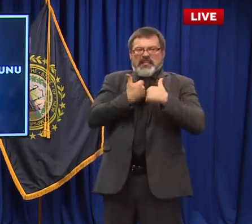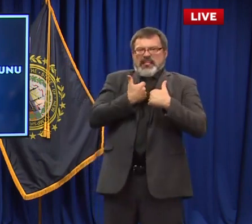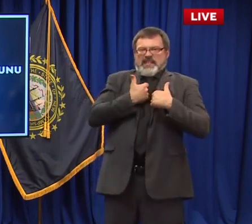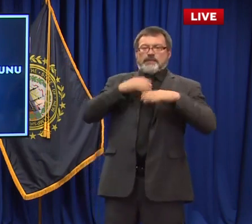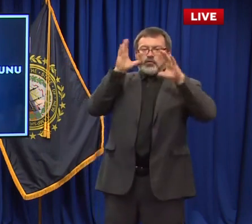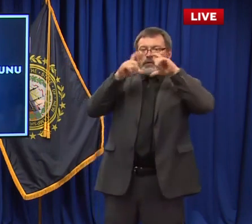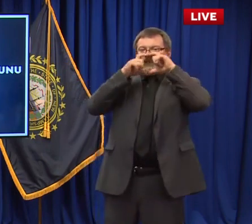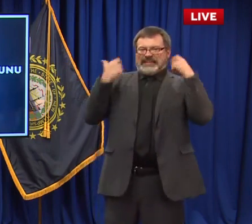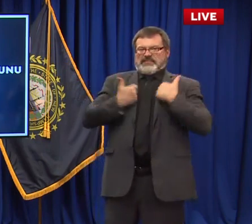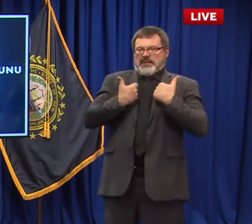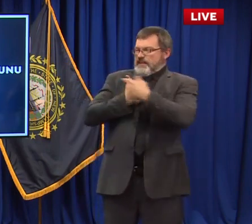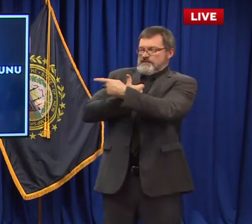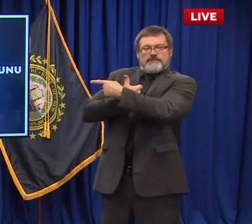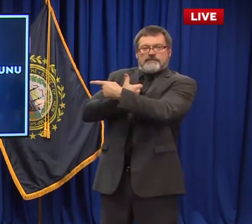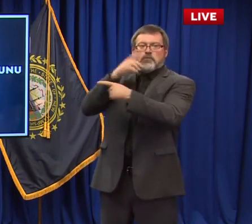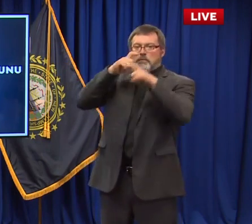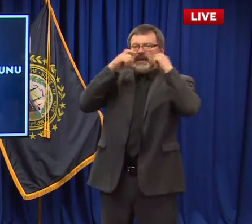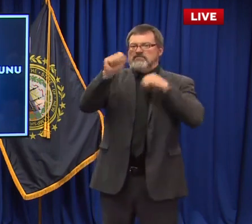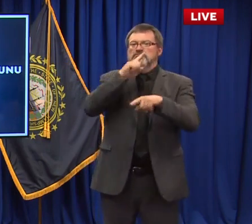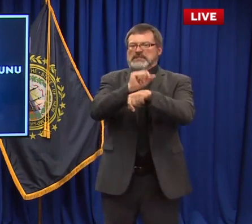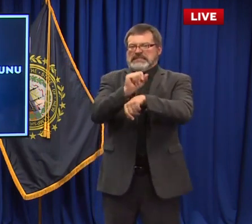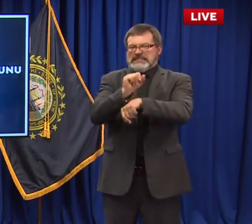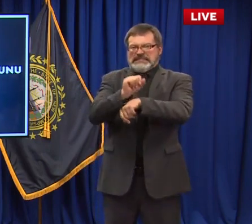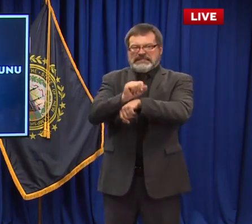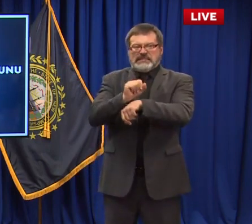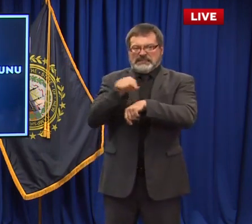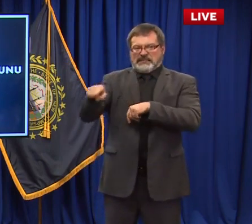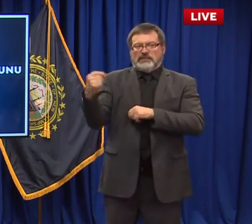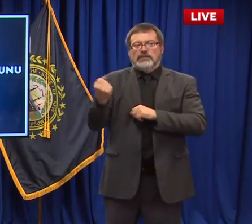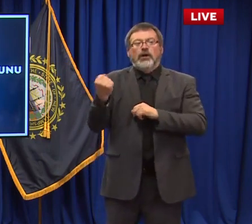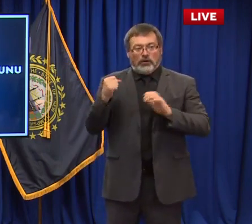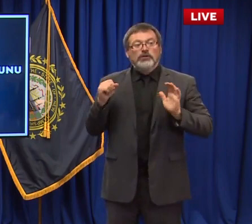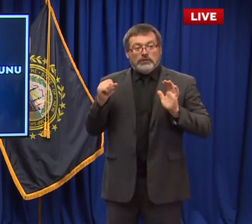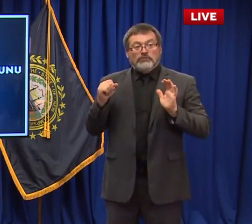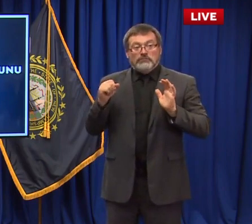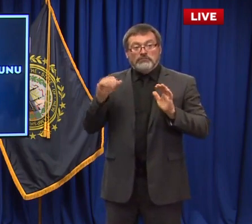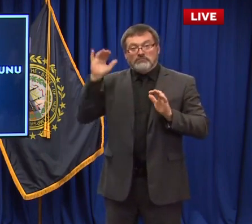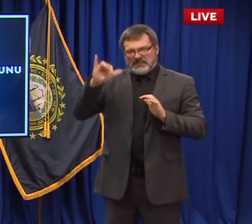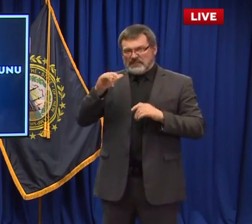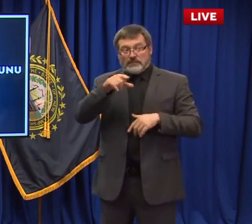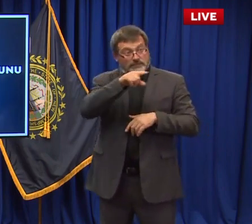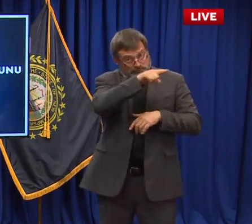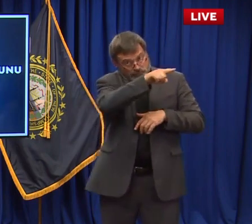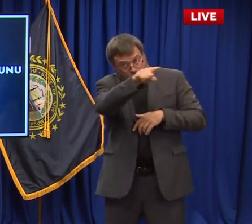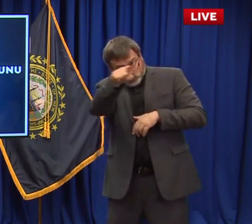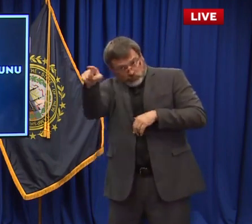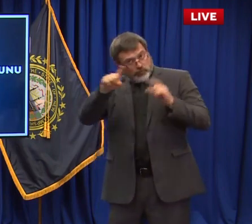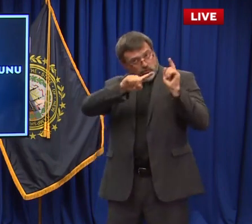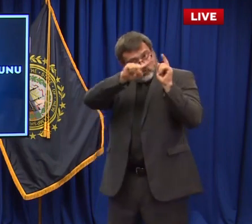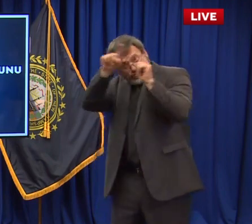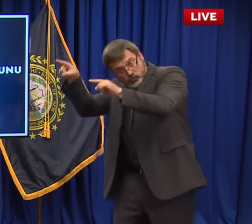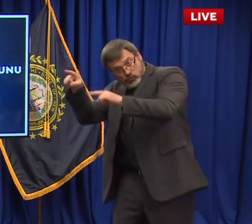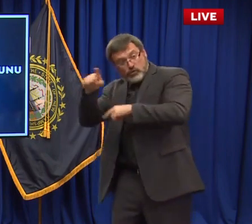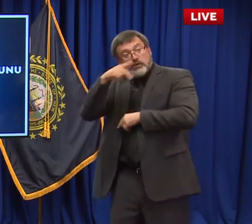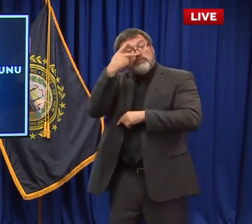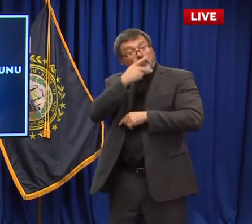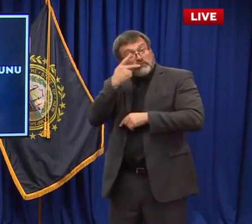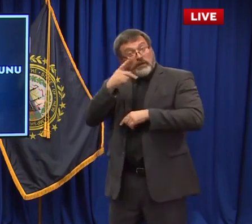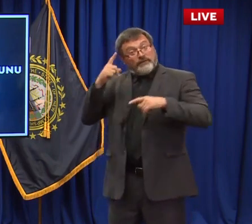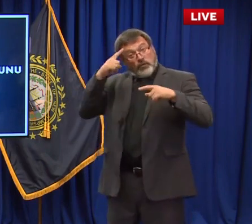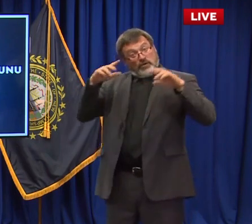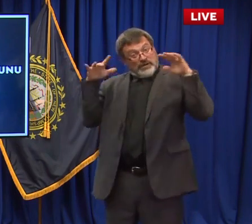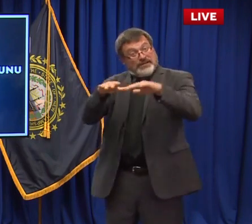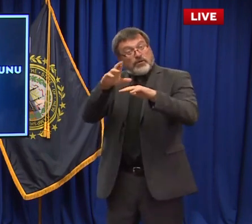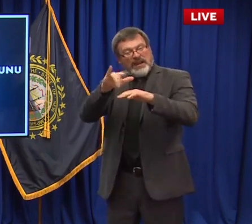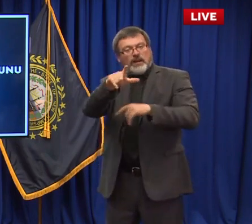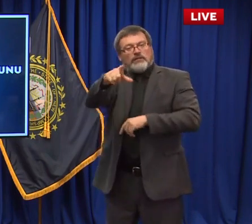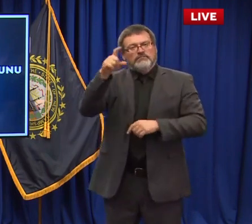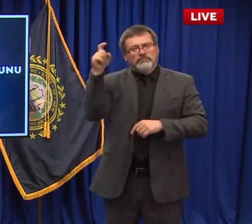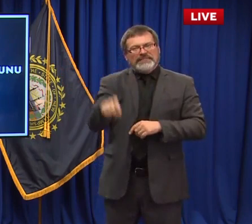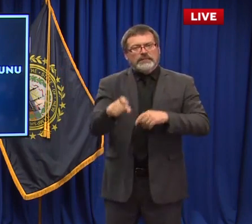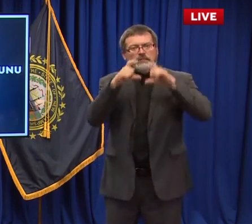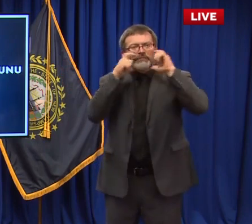WHETHER IT IS A MANDATE OR NOT, WE WANT PEOPLE TO UNDERSTAND IT IS IMPORTANT THAT THEY DO THEIR BEST TO MAINTAIN PHYSICAL DISTANCING AND WEAR THE MASK.